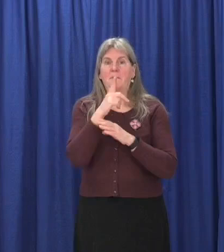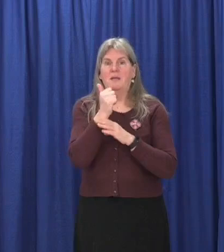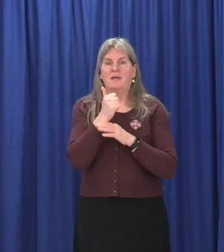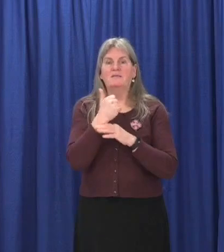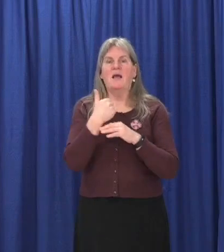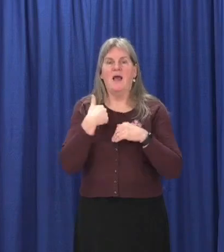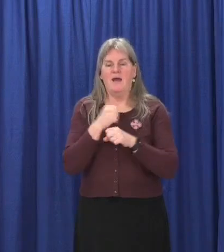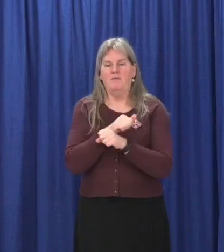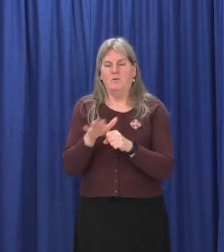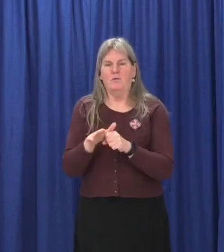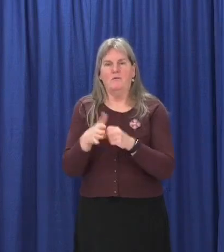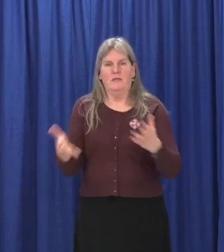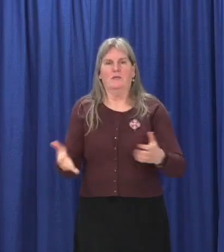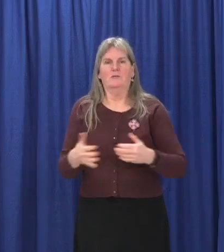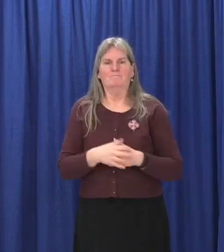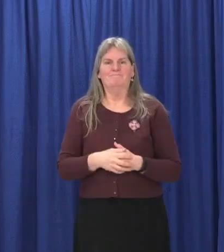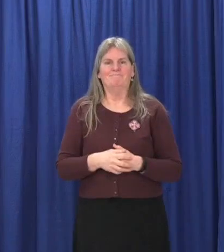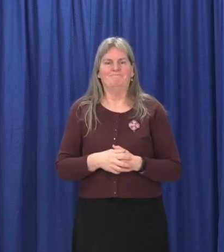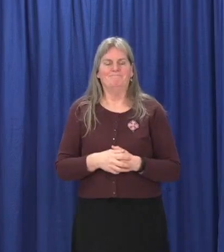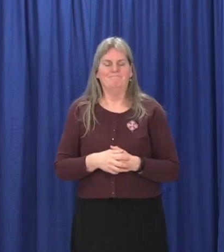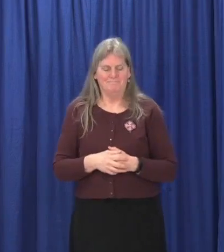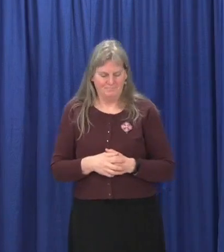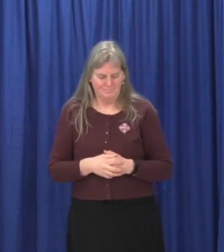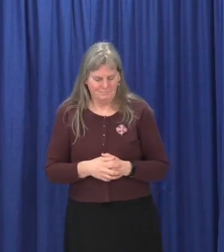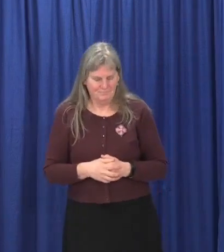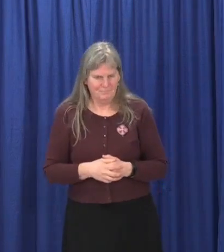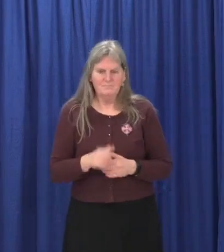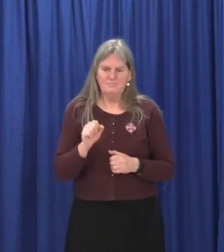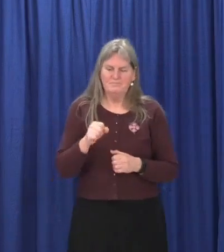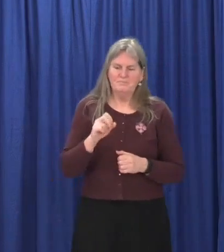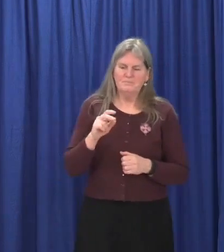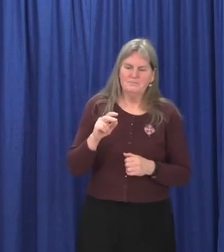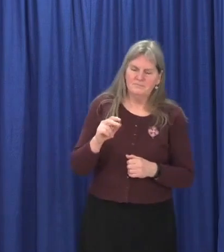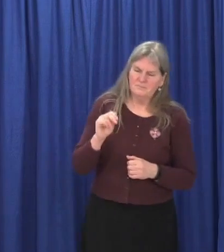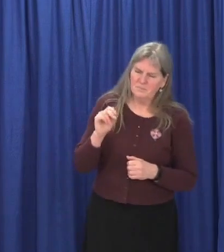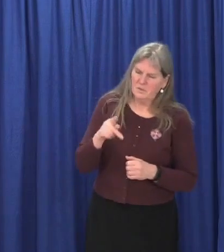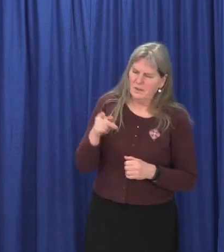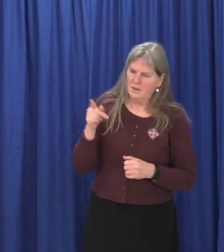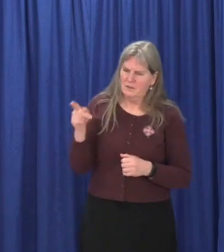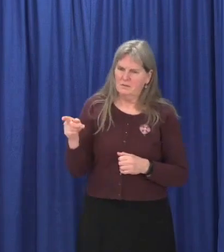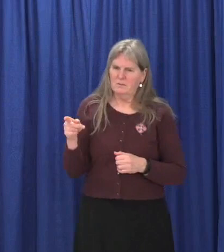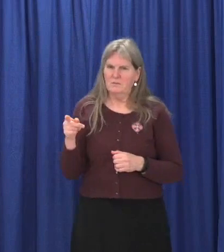Do you have a second question, Tim? Yes, in that case, do you have any idea,